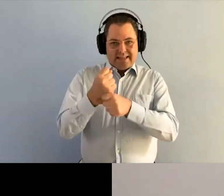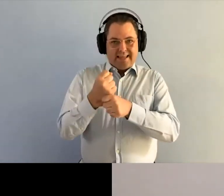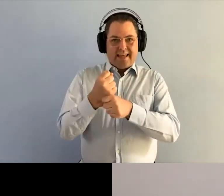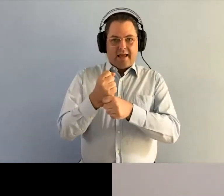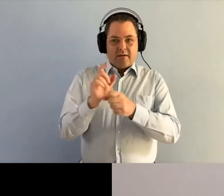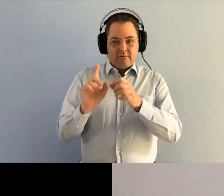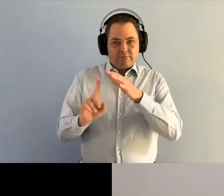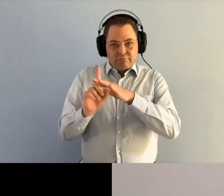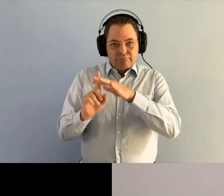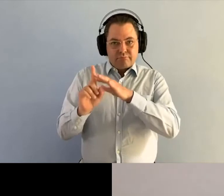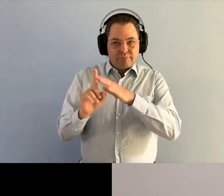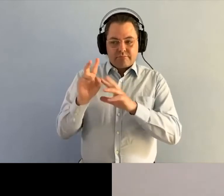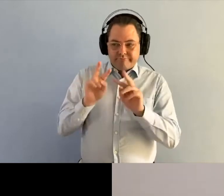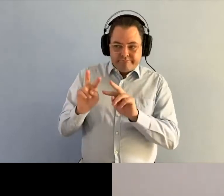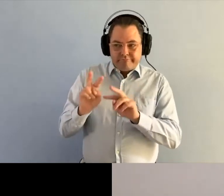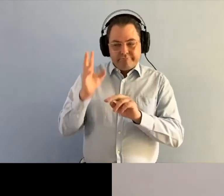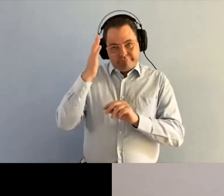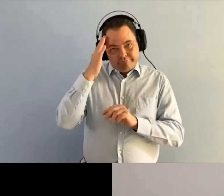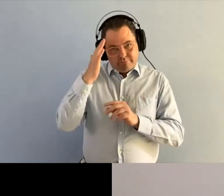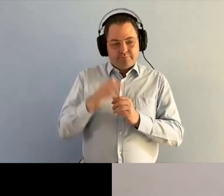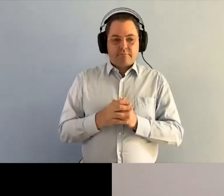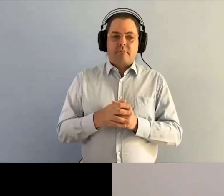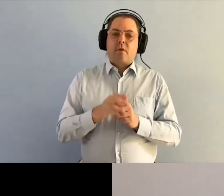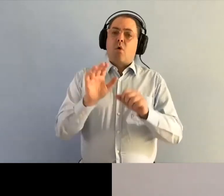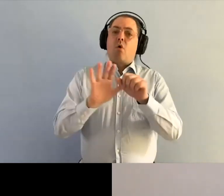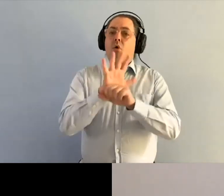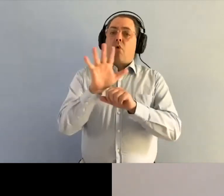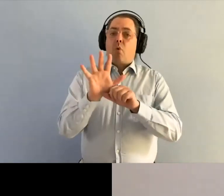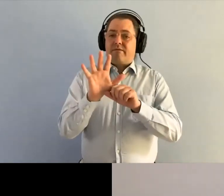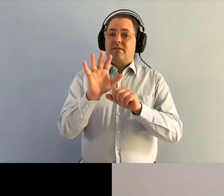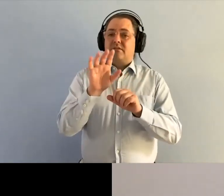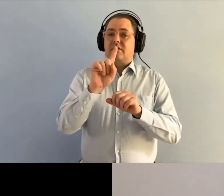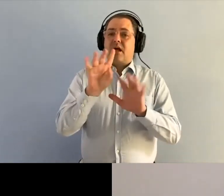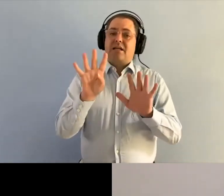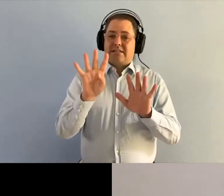providing this platform to share our important experiences. Thank you so